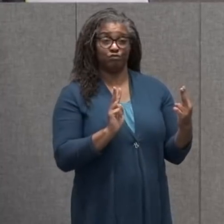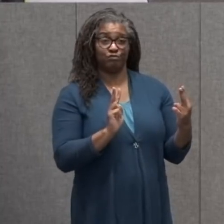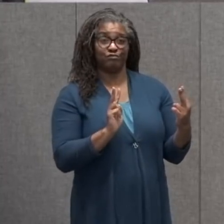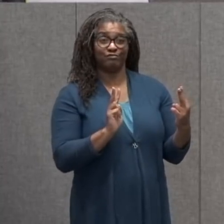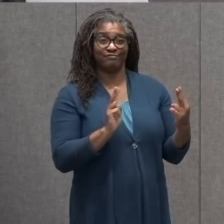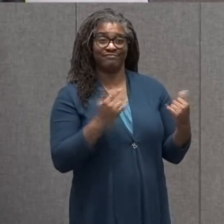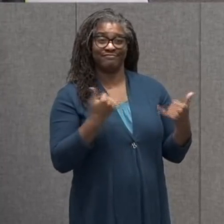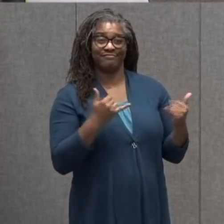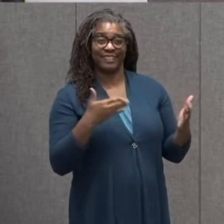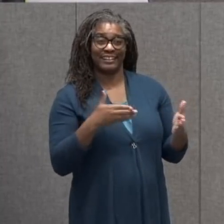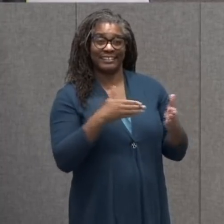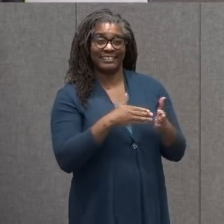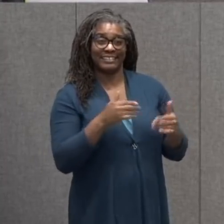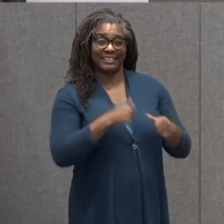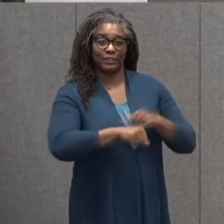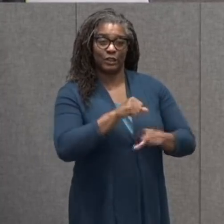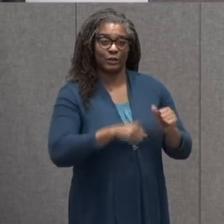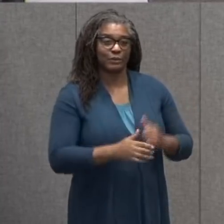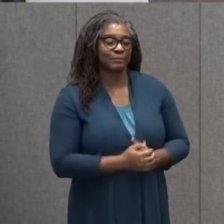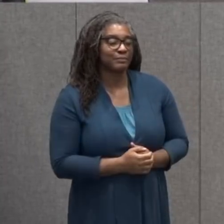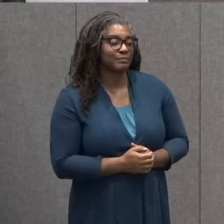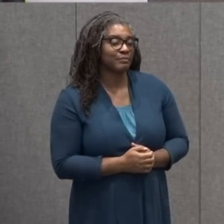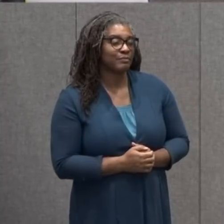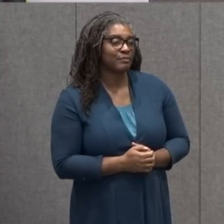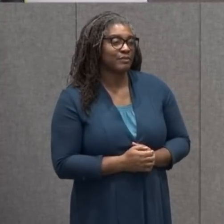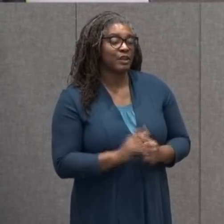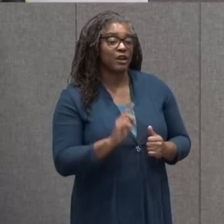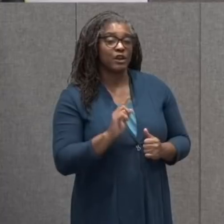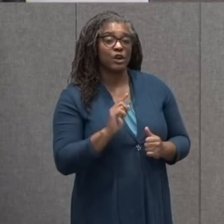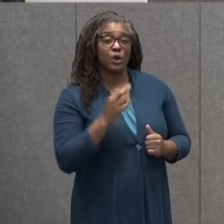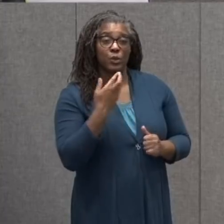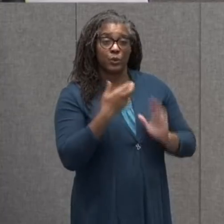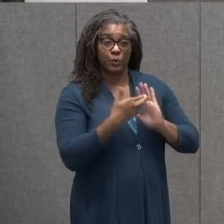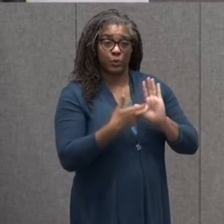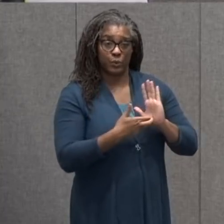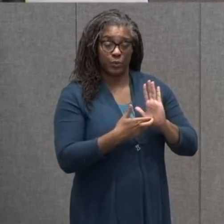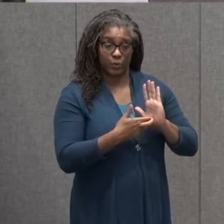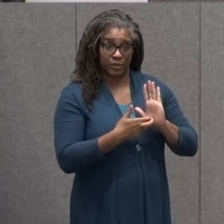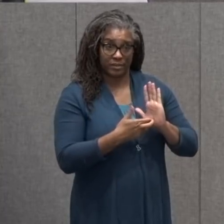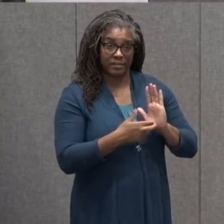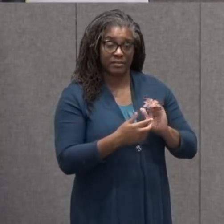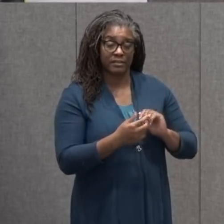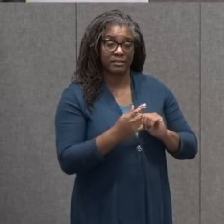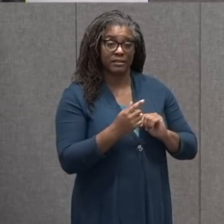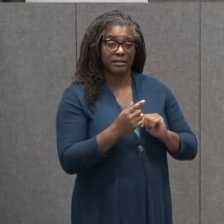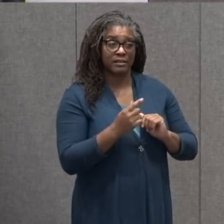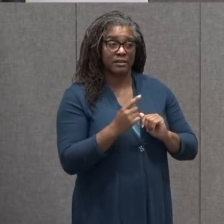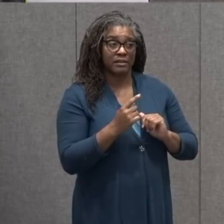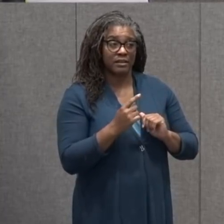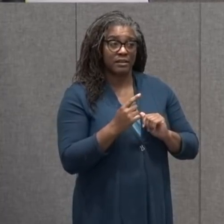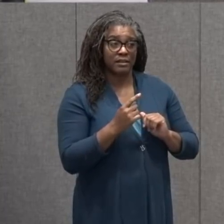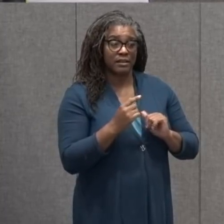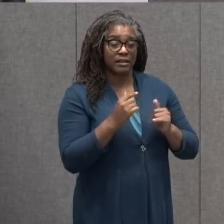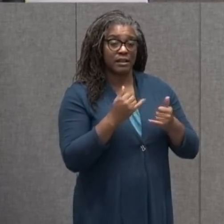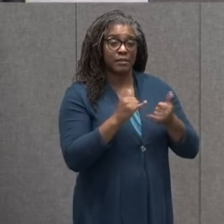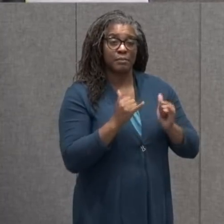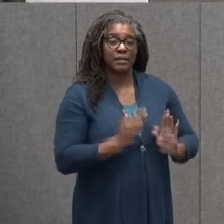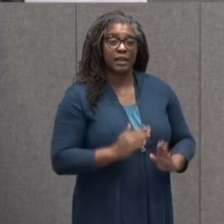[Ms. Kay] The second rule is first player one, so I think I'll be player one to start. You be player one, Ms. Kay.